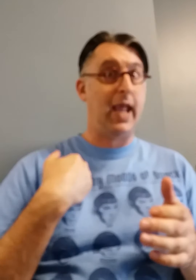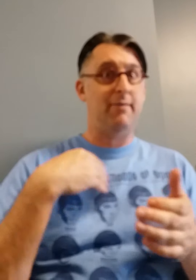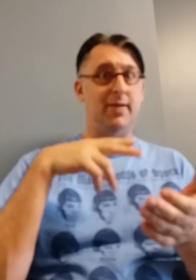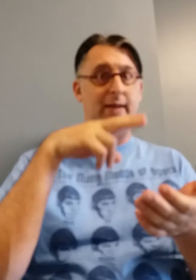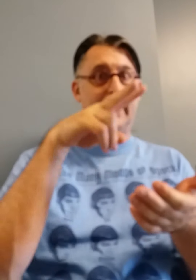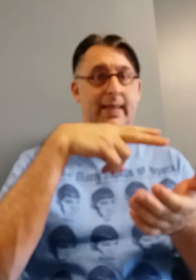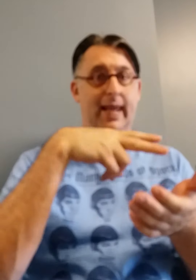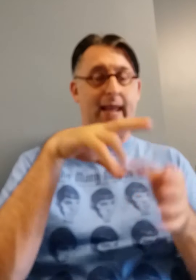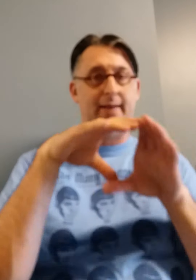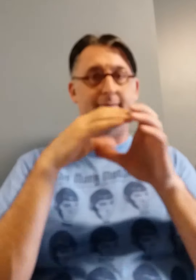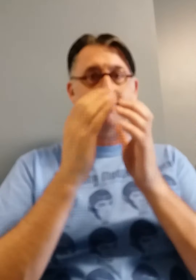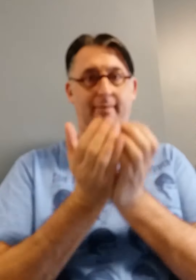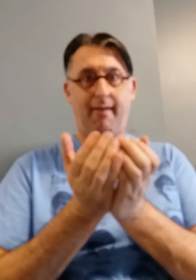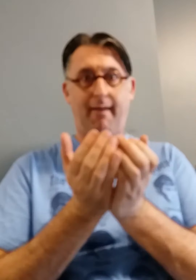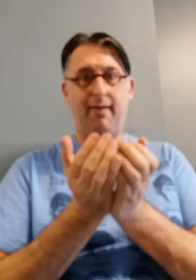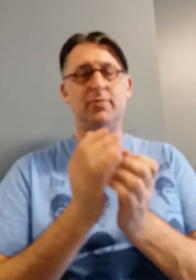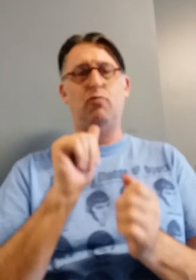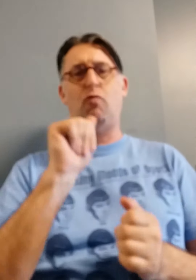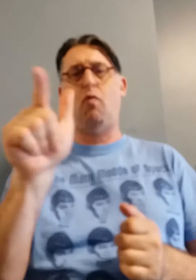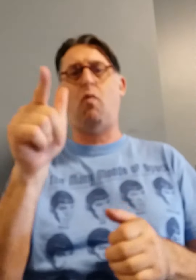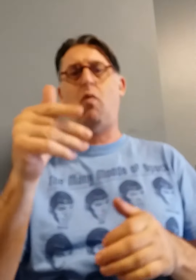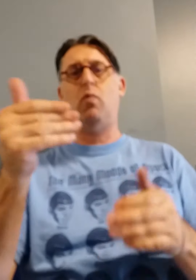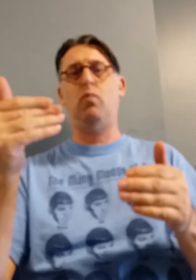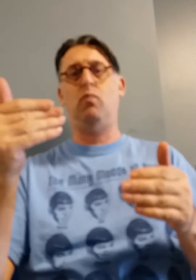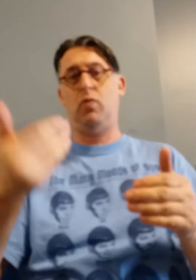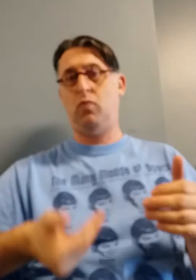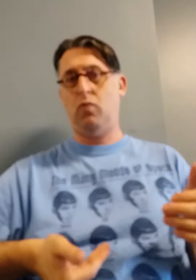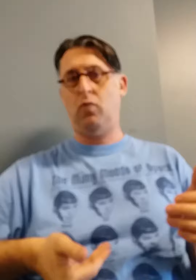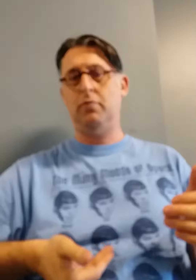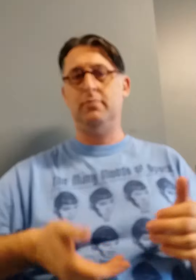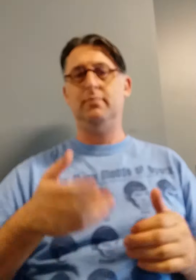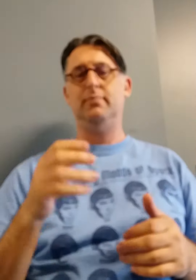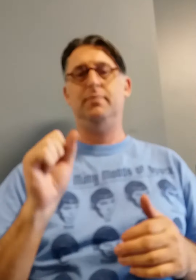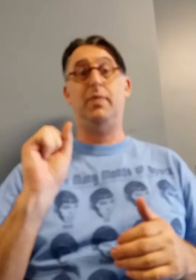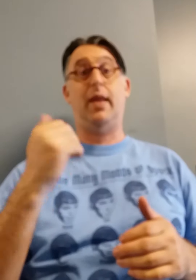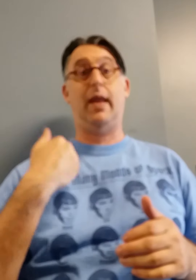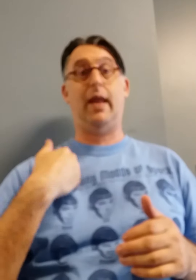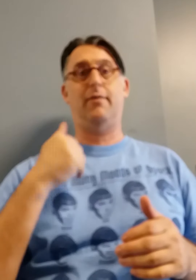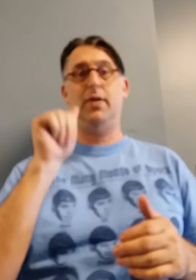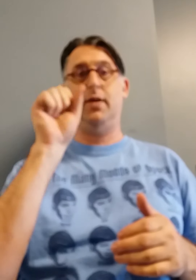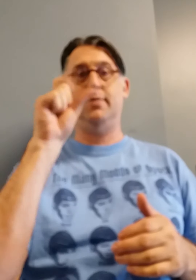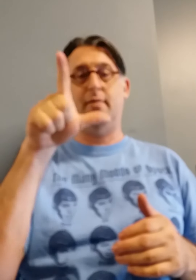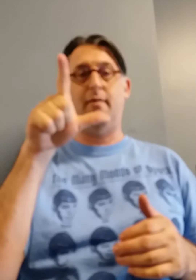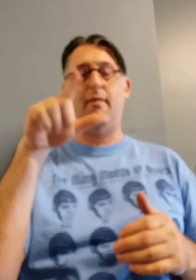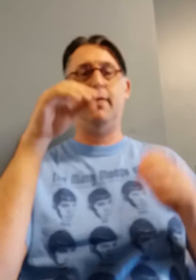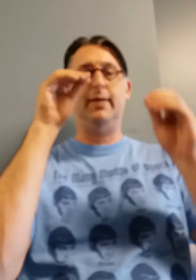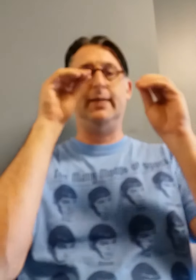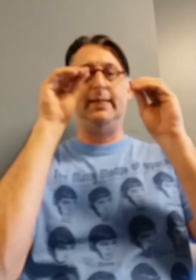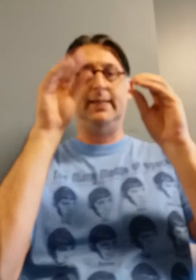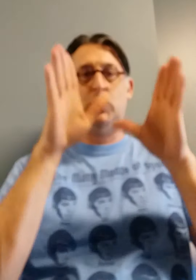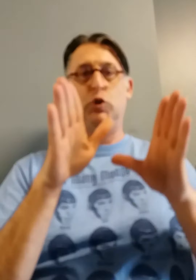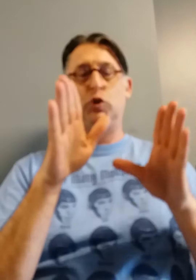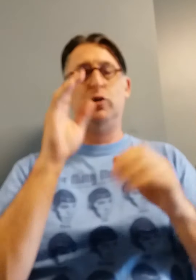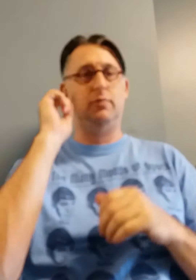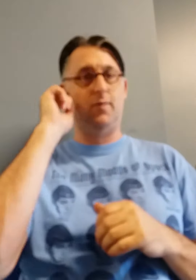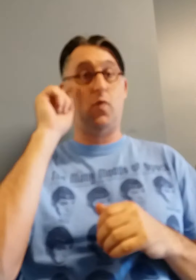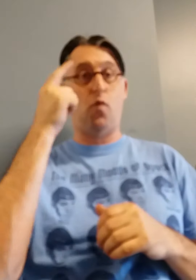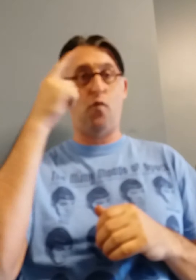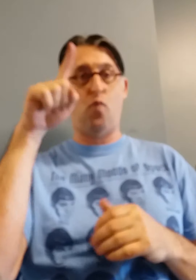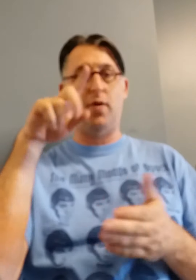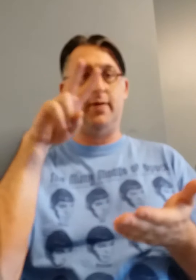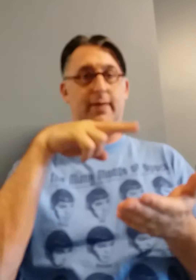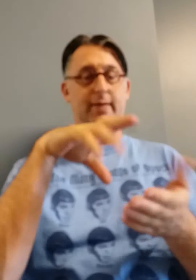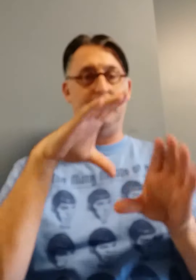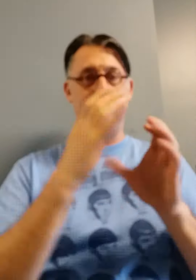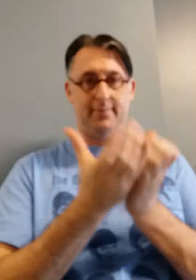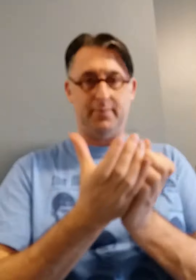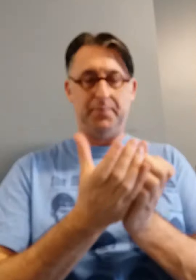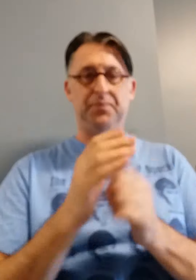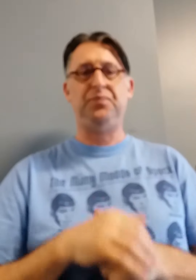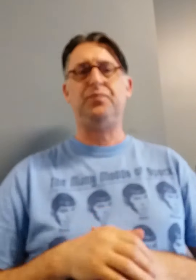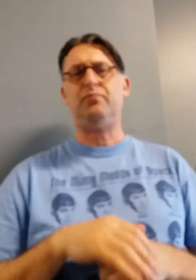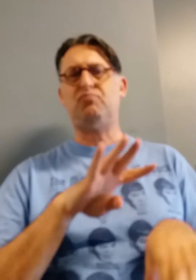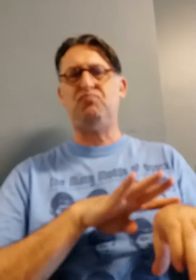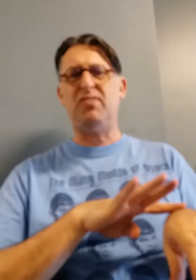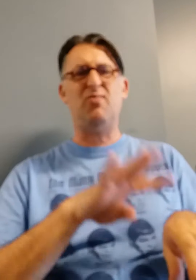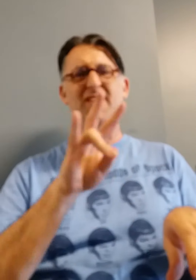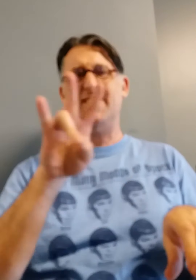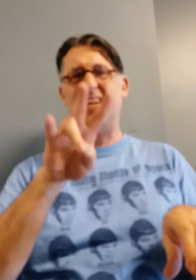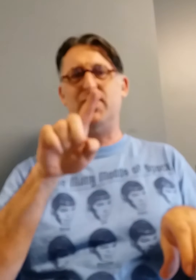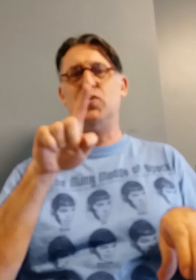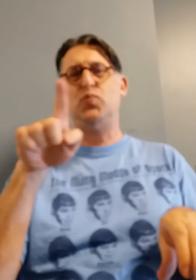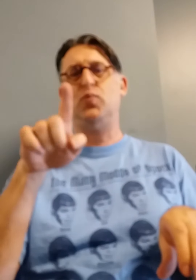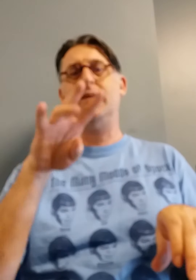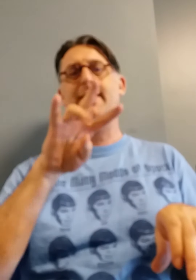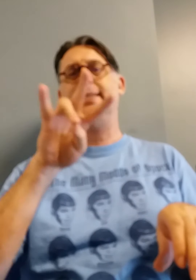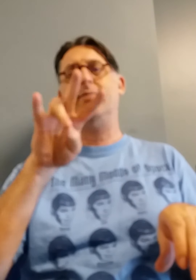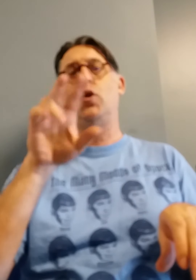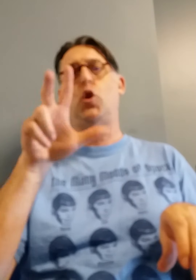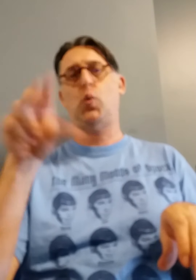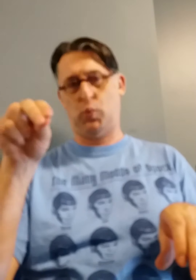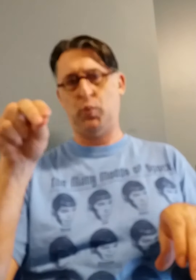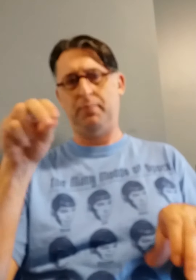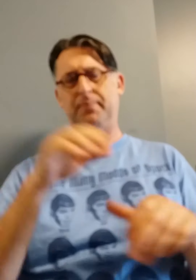7-7:30pm dancing class w/ASL; all welcome!